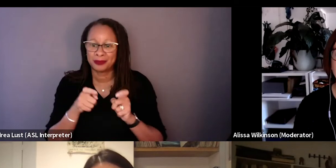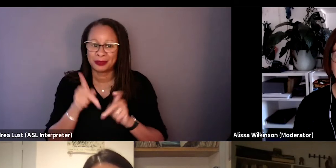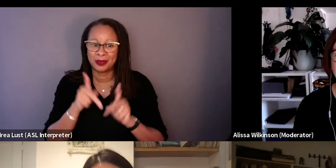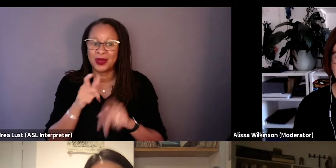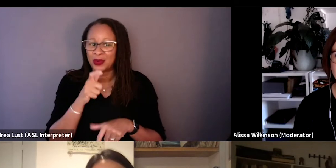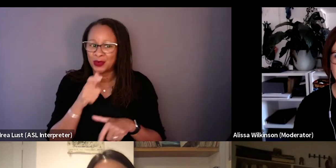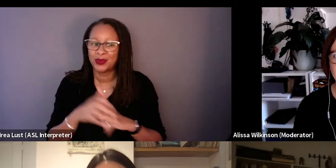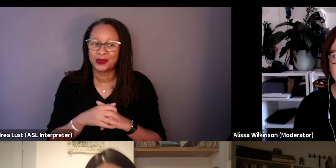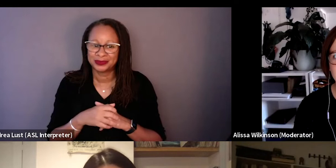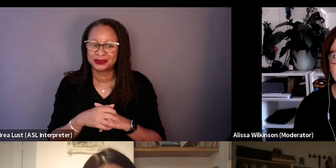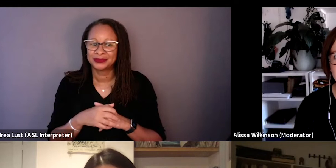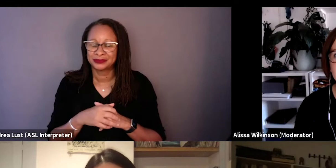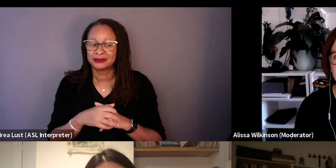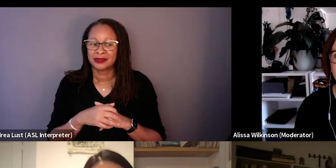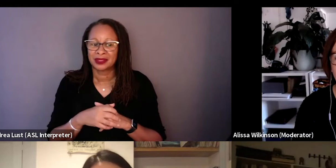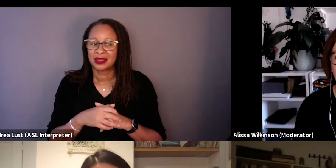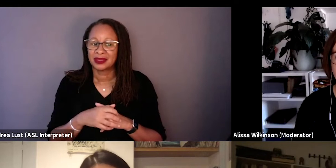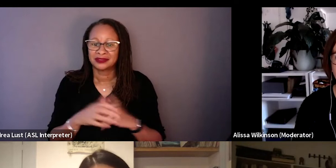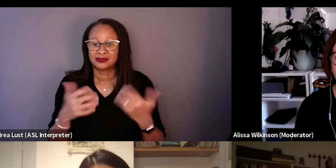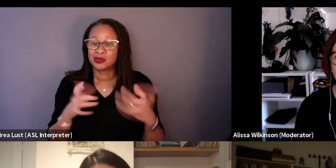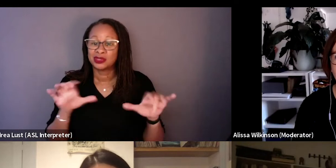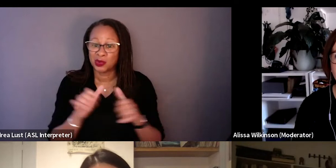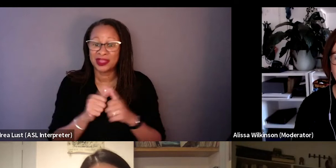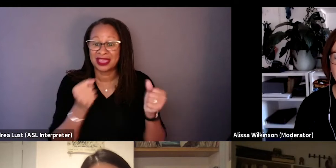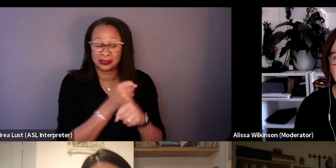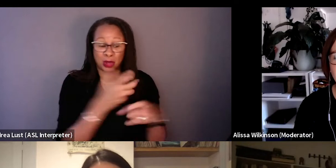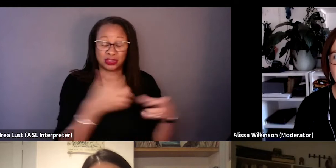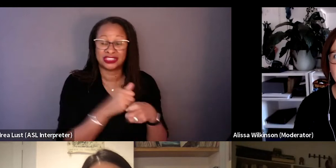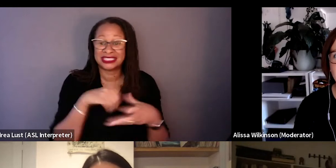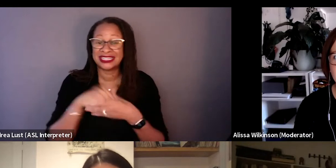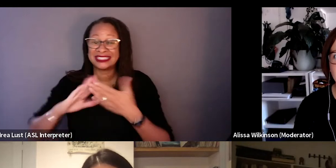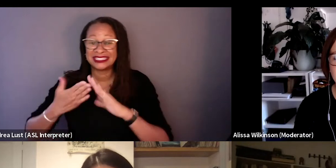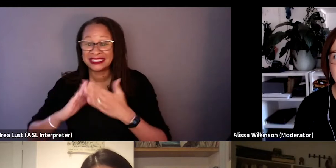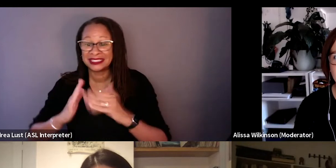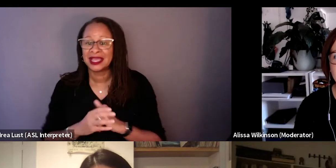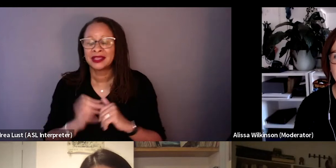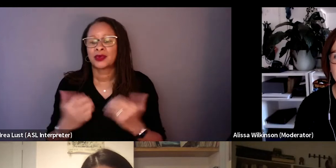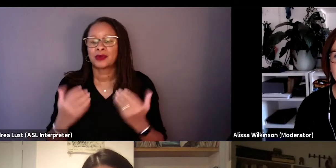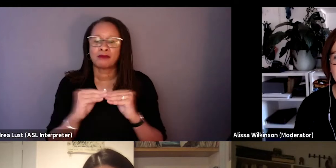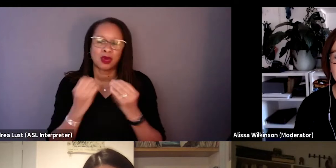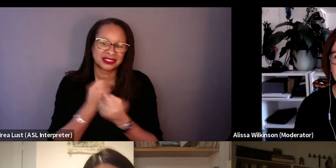who were doing exclusions and stuff in the city. So we were in safe hands, in a way.